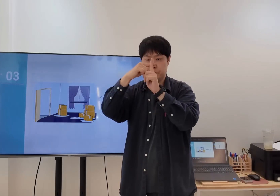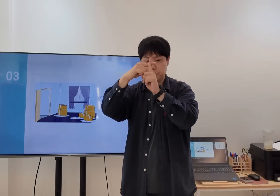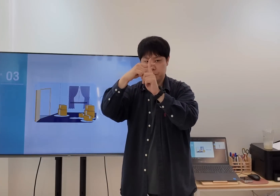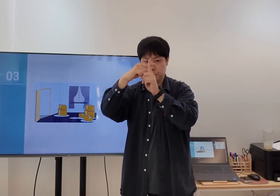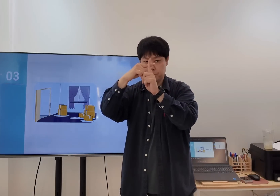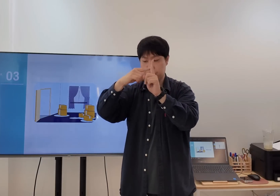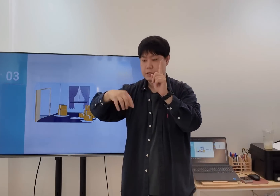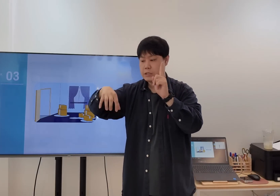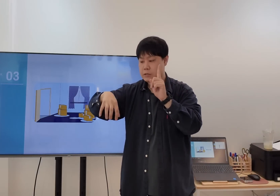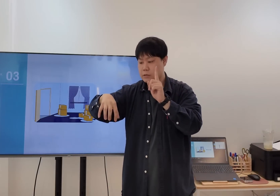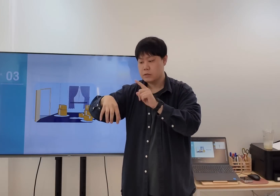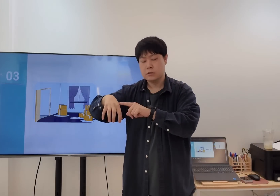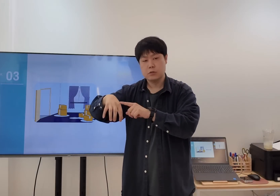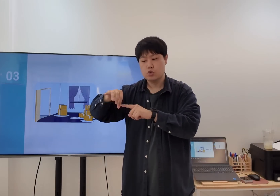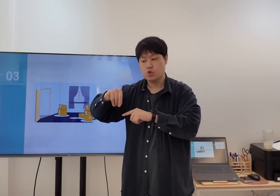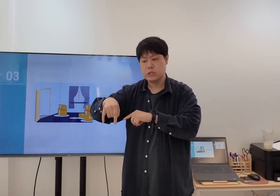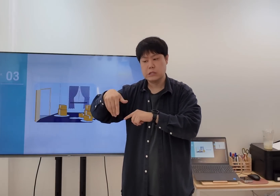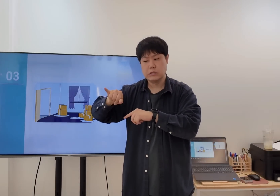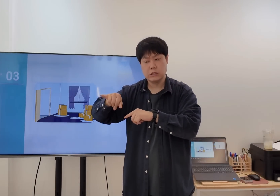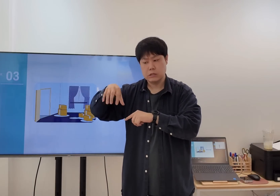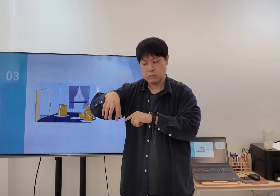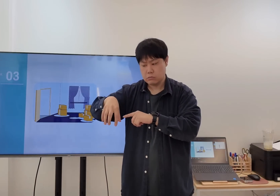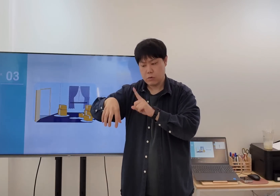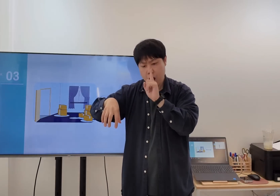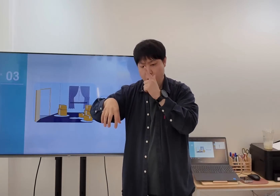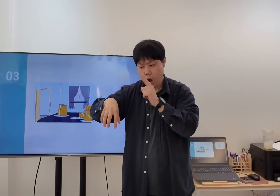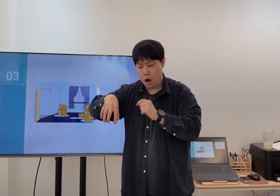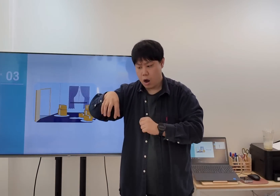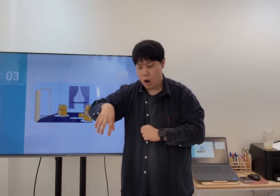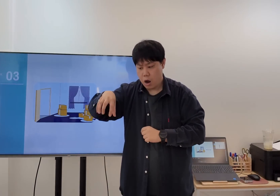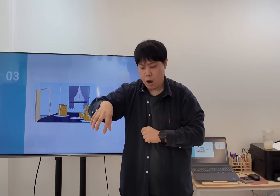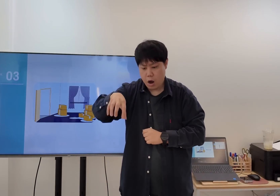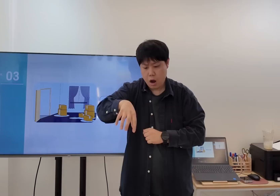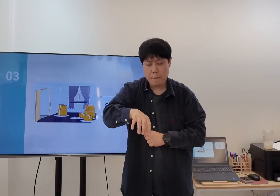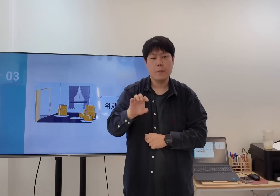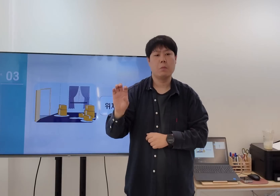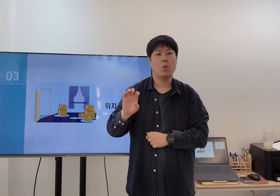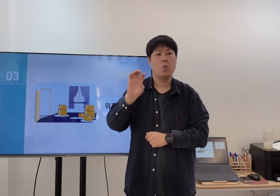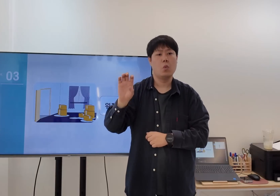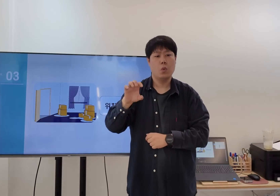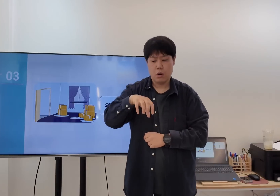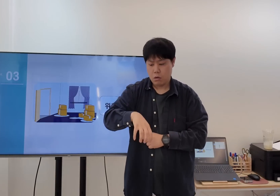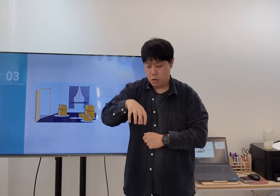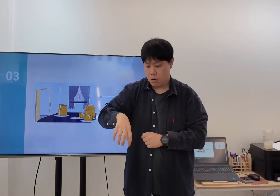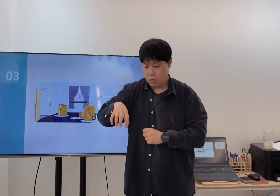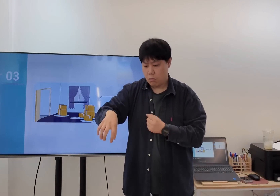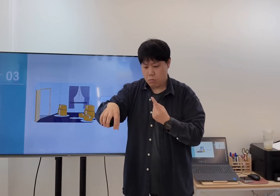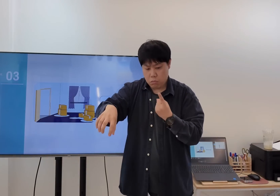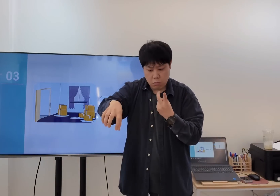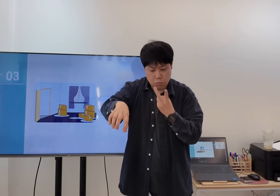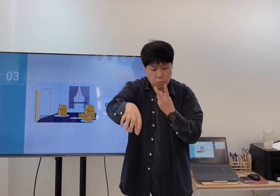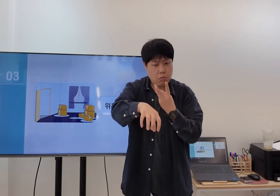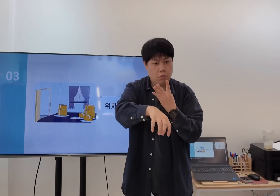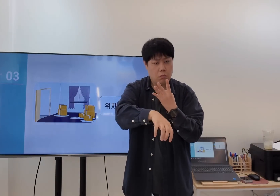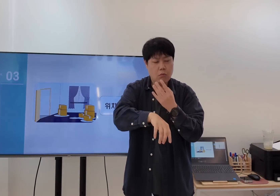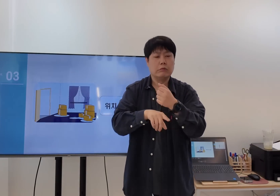and there is another house, it is repeated using the word 'location'.